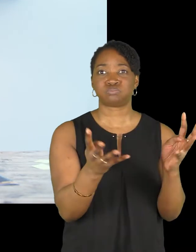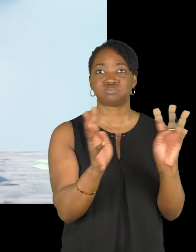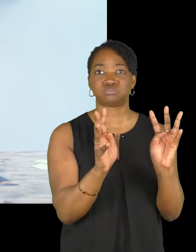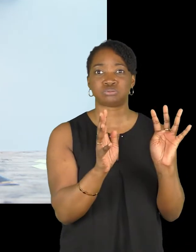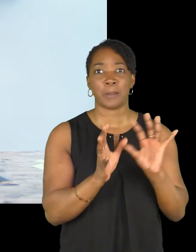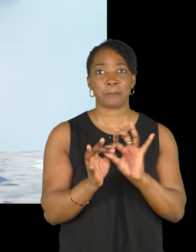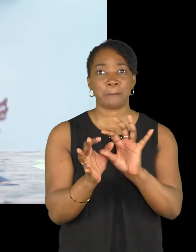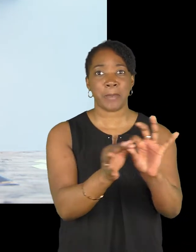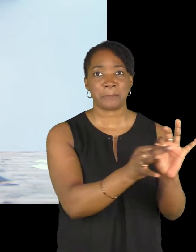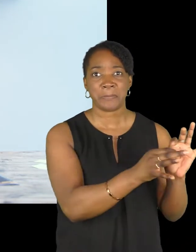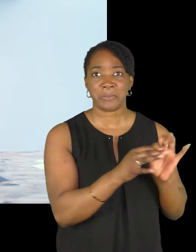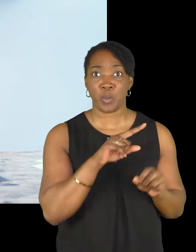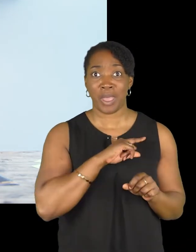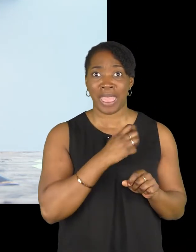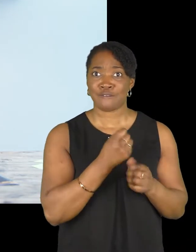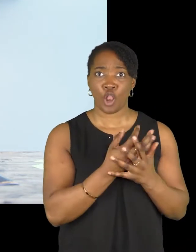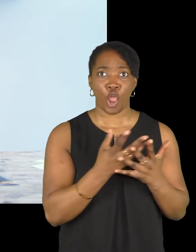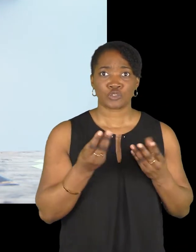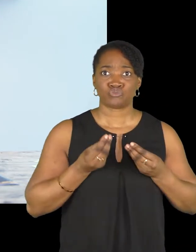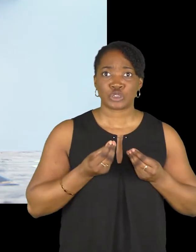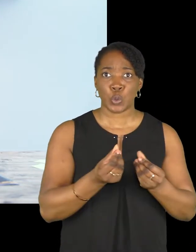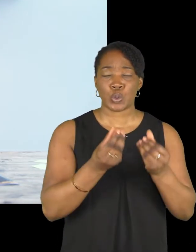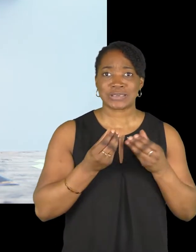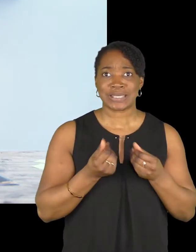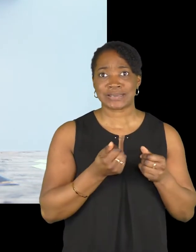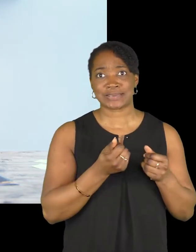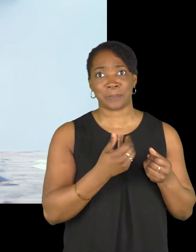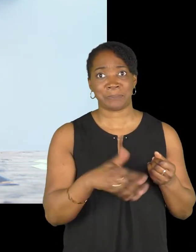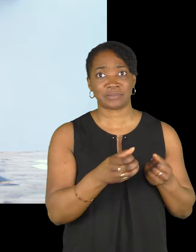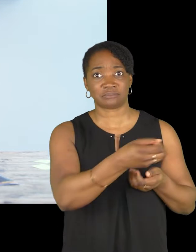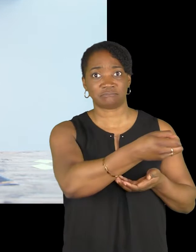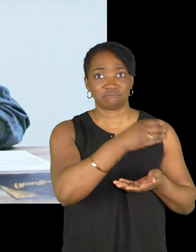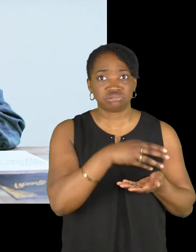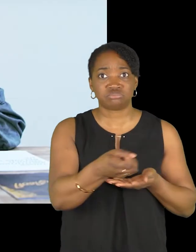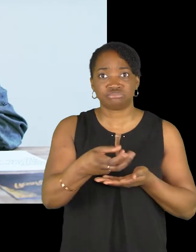because there's all these resources from many different creative practitioners. As you can see